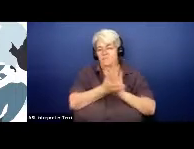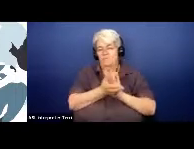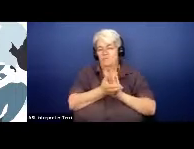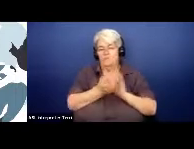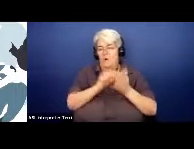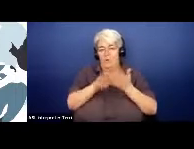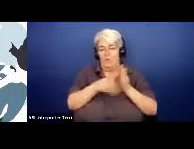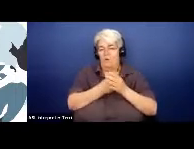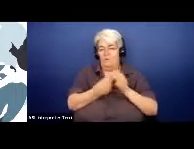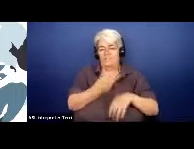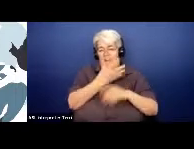wanted you to have some information and